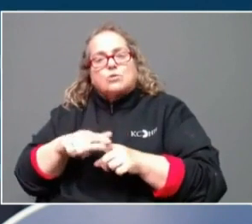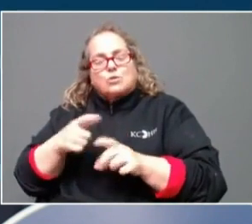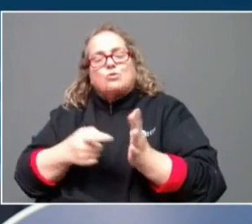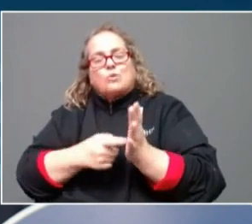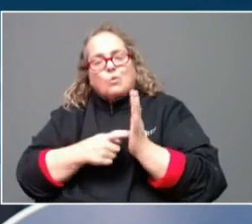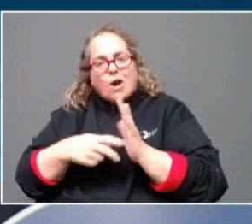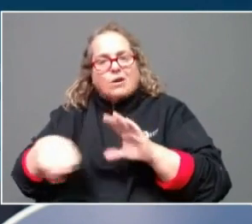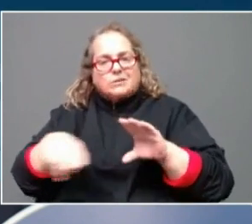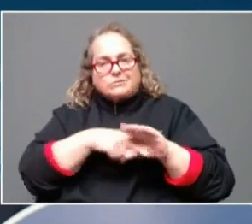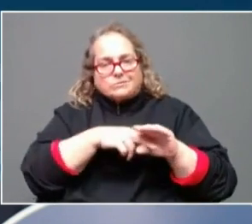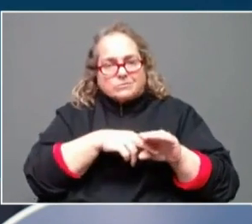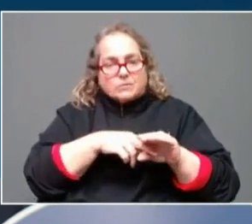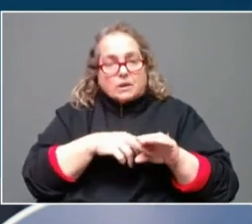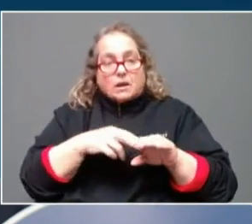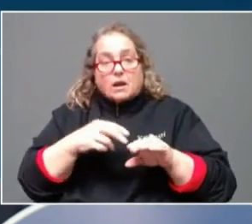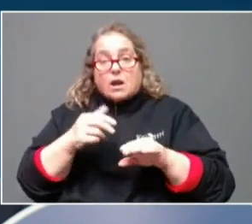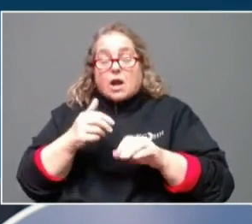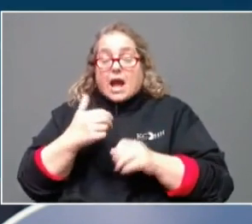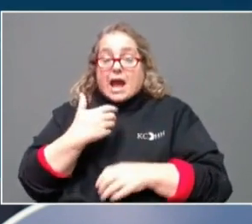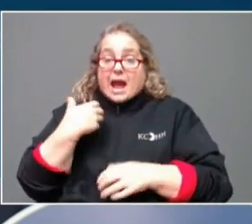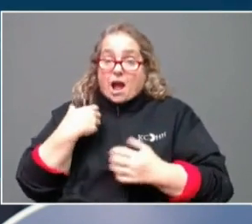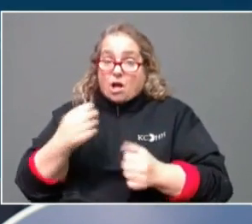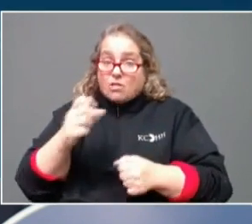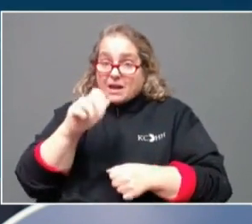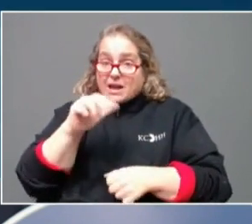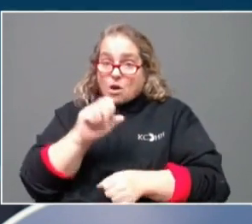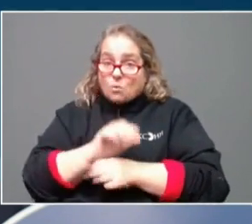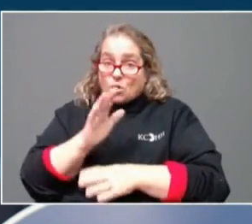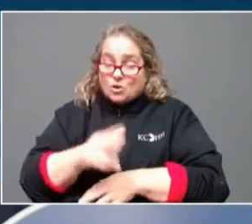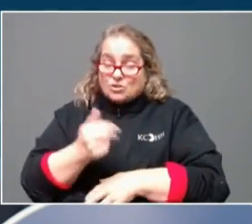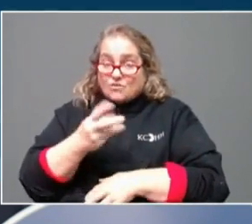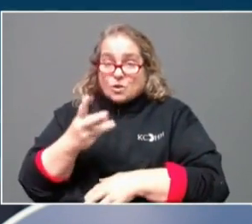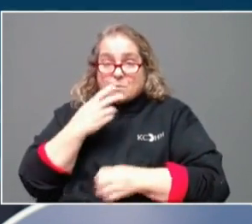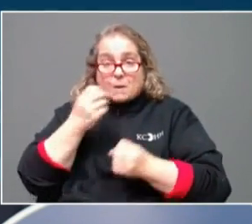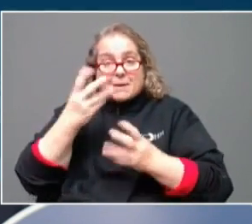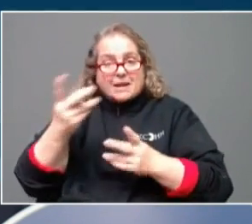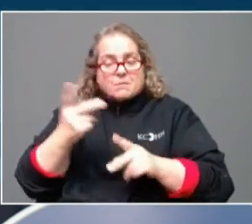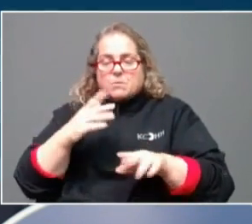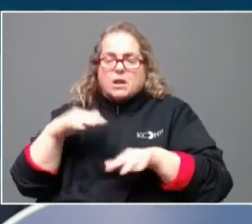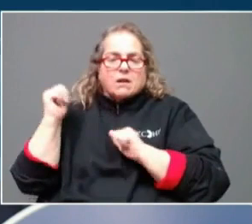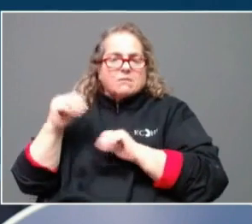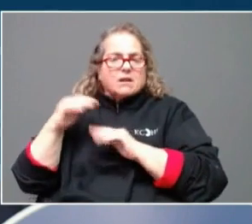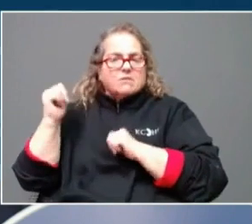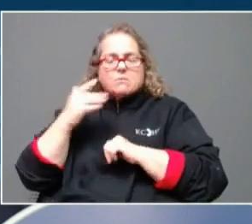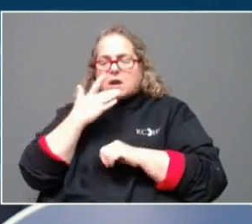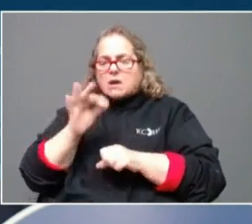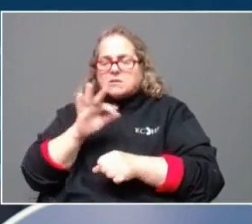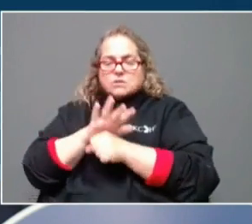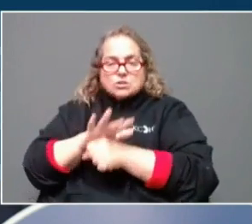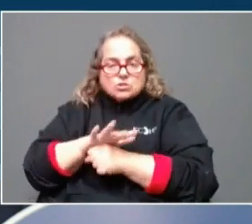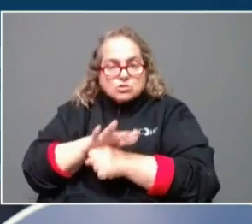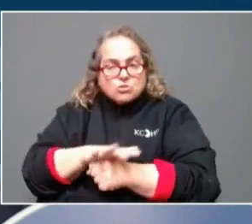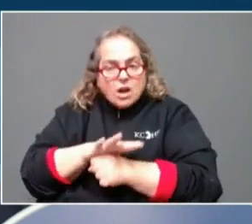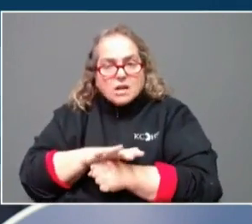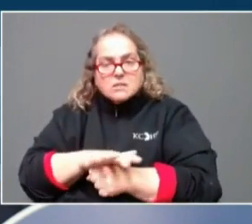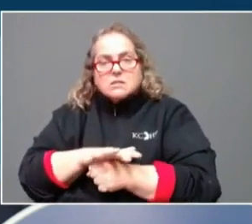fewer of them available because a number of people have left their professions due to the strain and the distress uh and and the short staffing